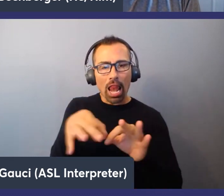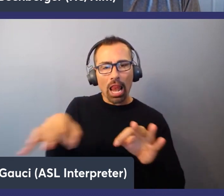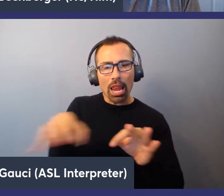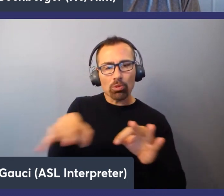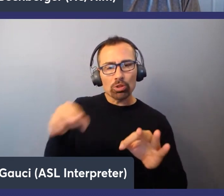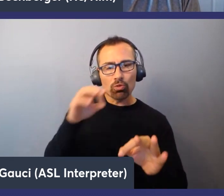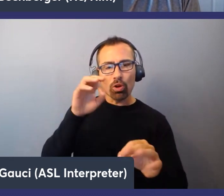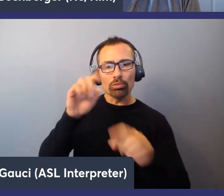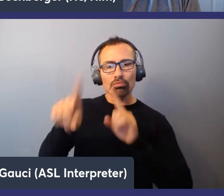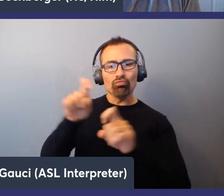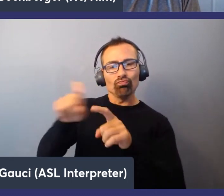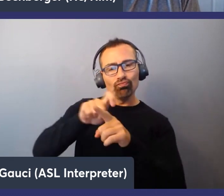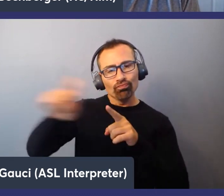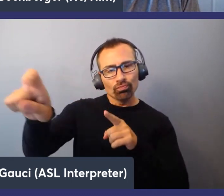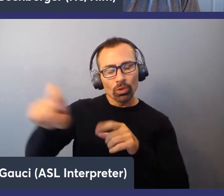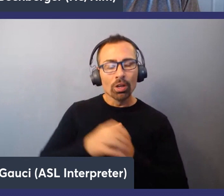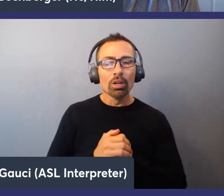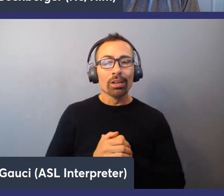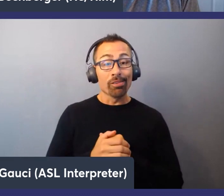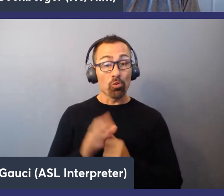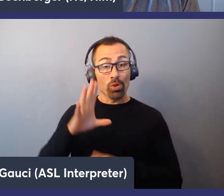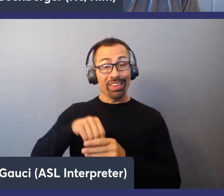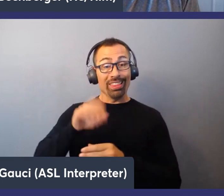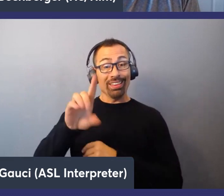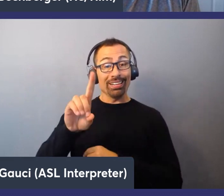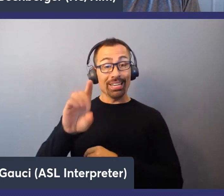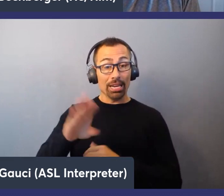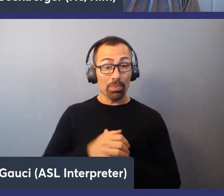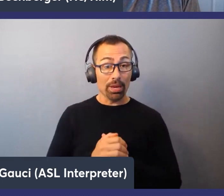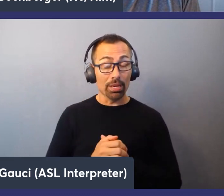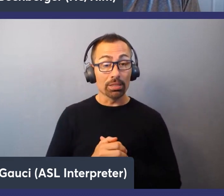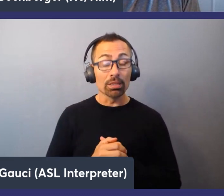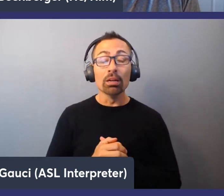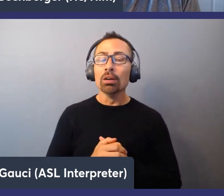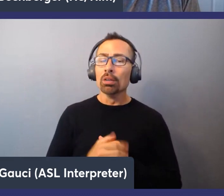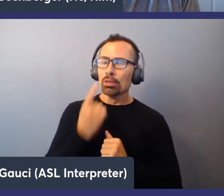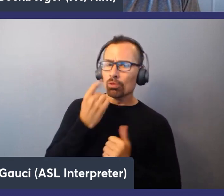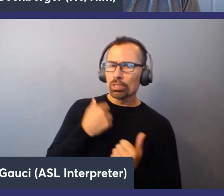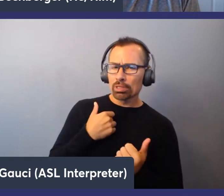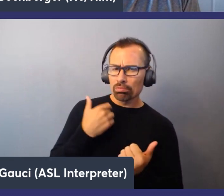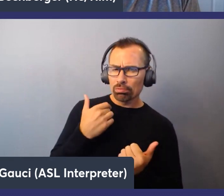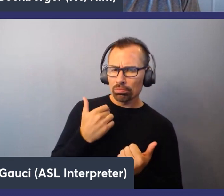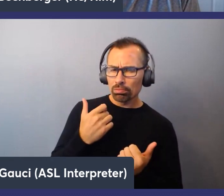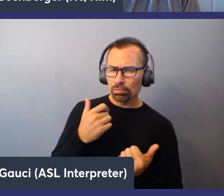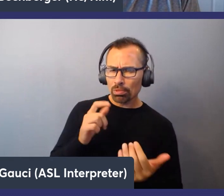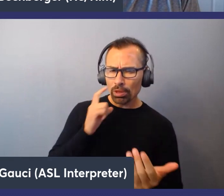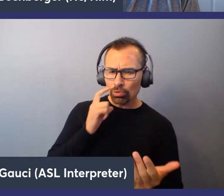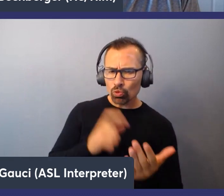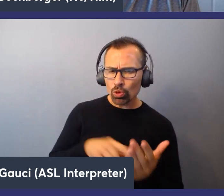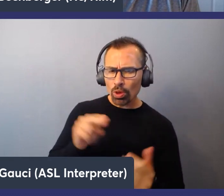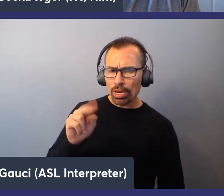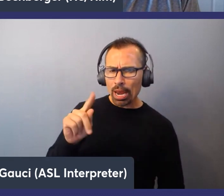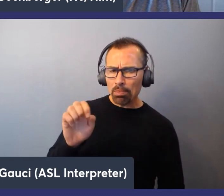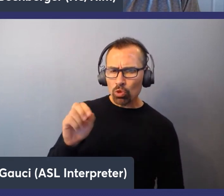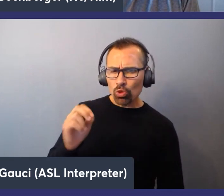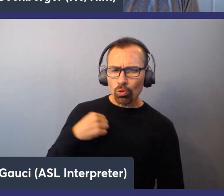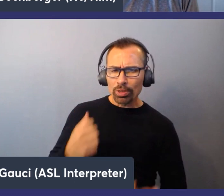But one of the things I learned about Neptune was that we support a lot of different query languages. You wanna talk about that real quick?